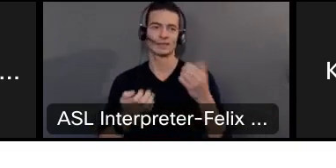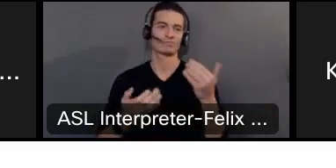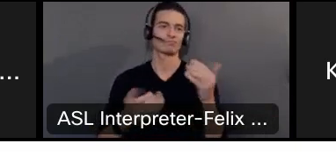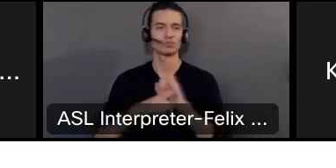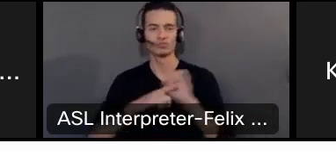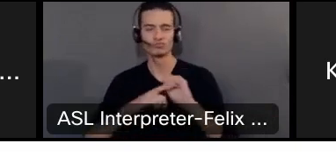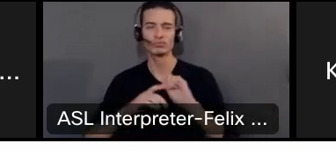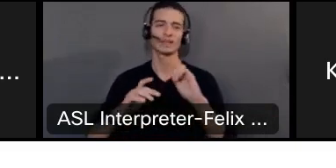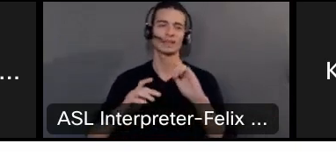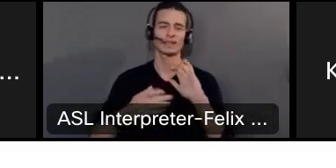Are 1 of the projects,